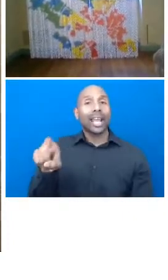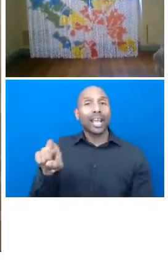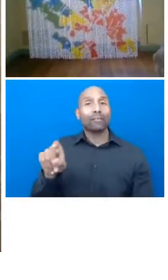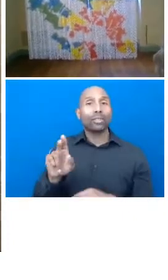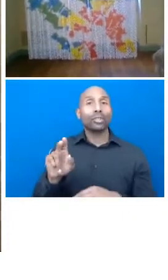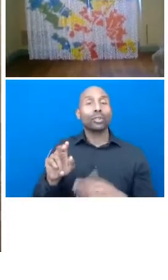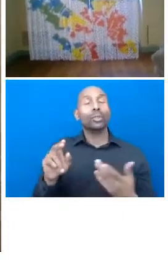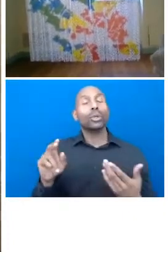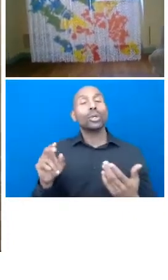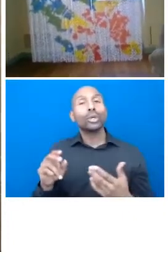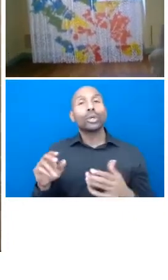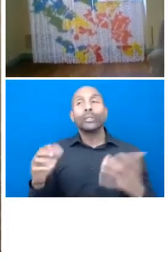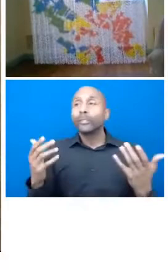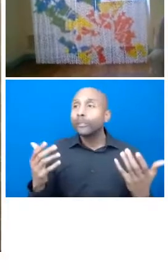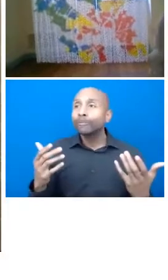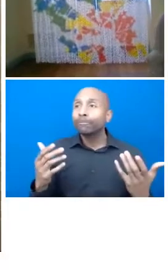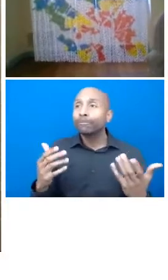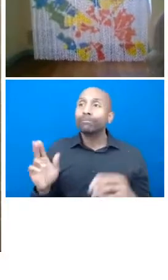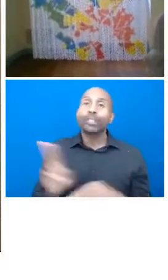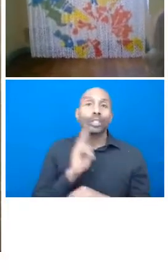in the United States. Jeffrey: Awesome.